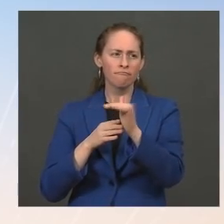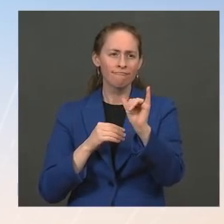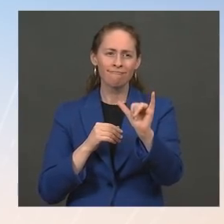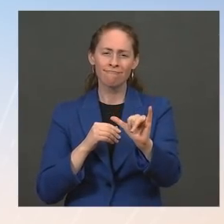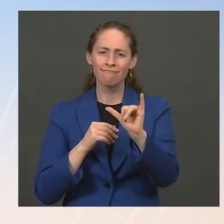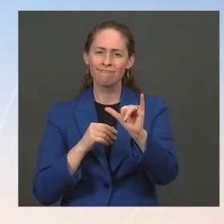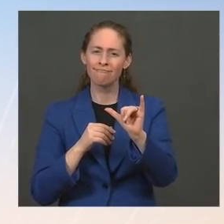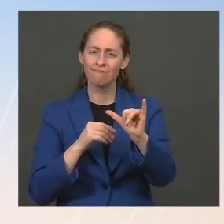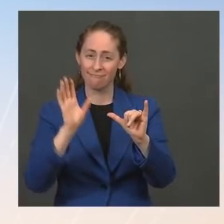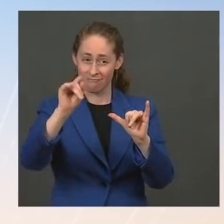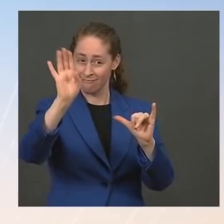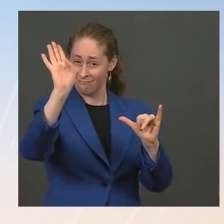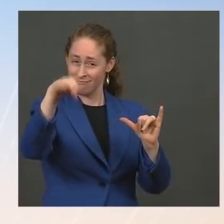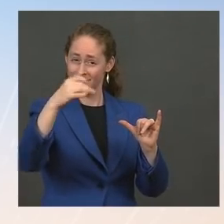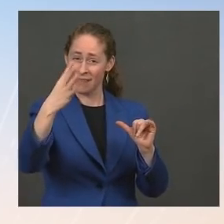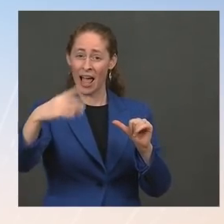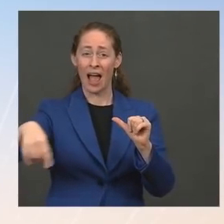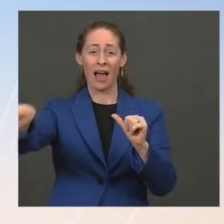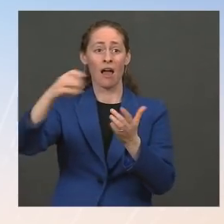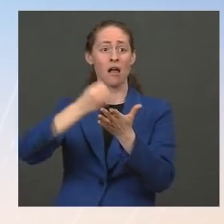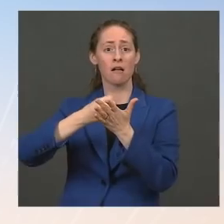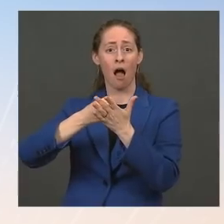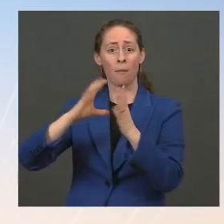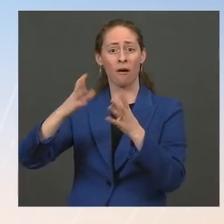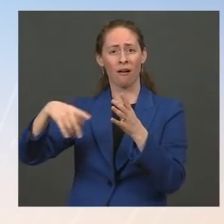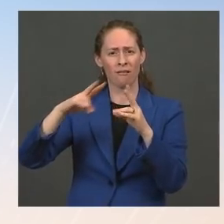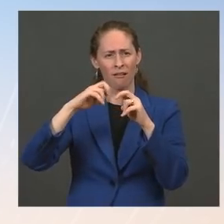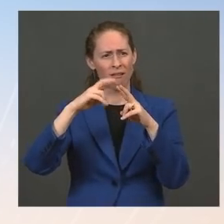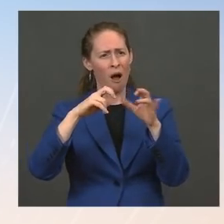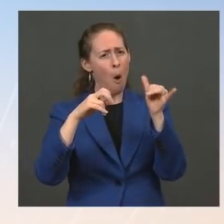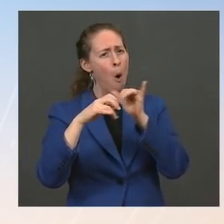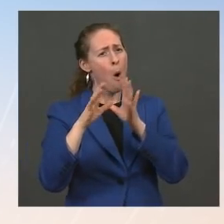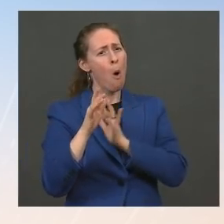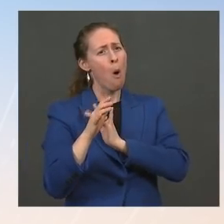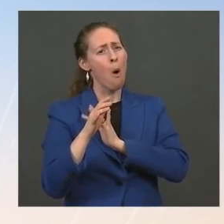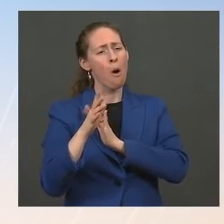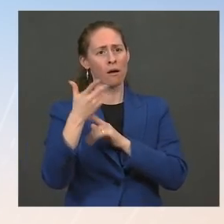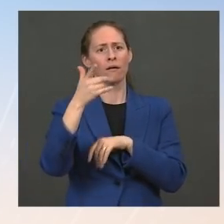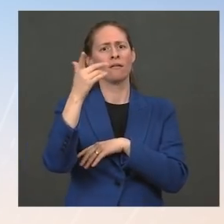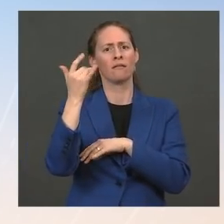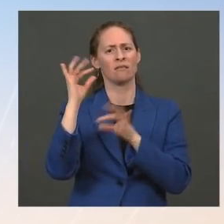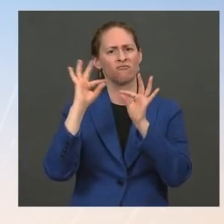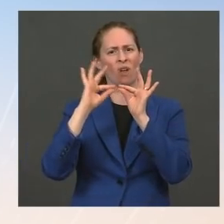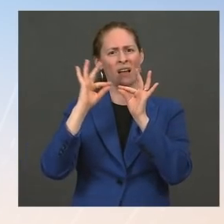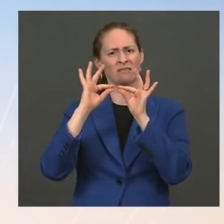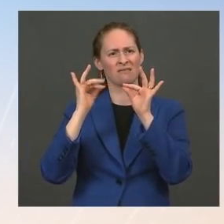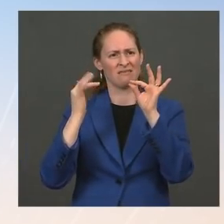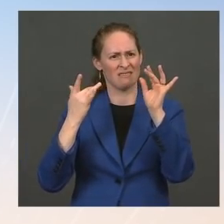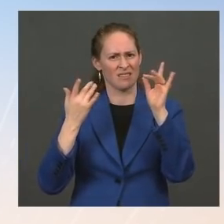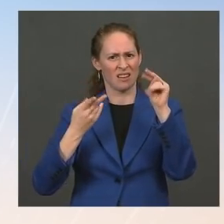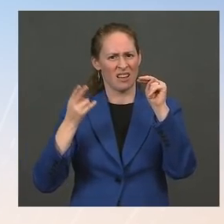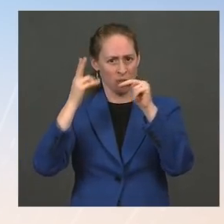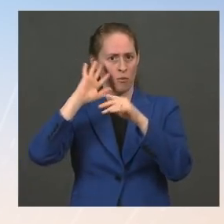What -- they voted to raise taxes essentially on middle-class families, voted for higher childcare, prescription drug,